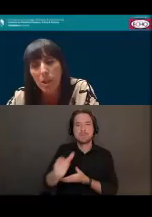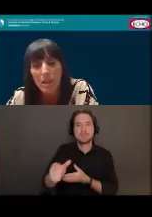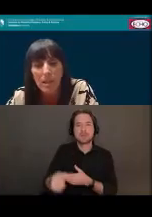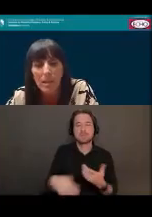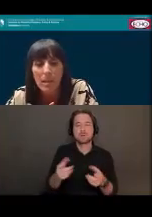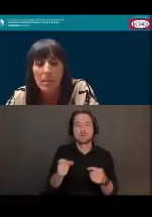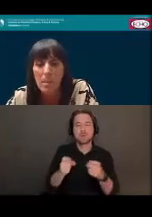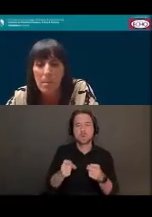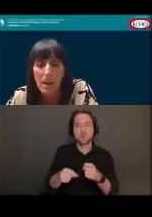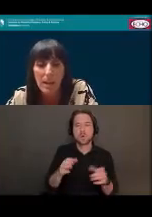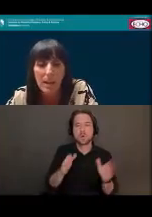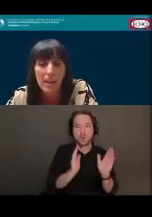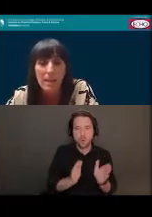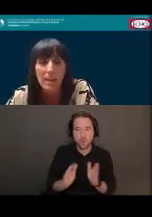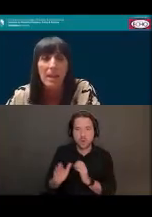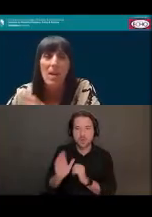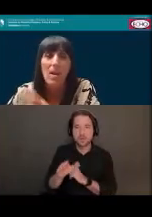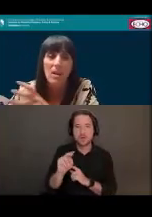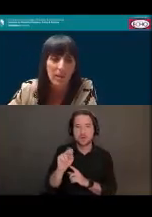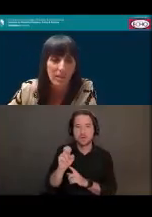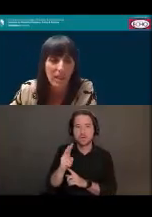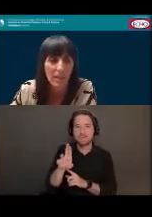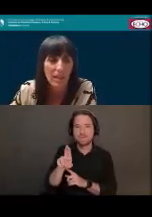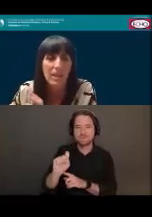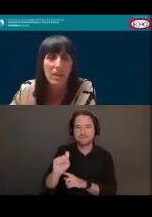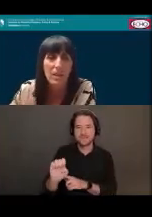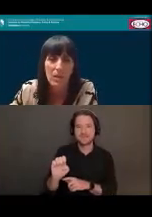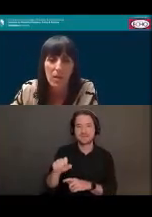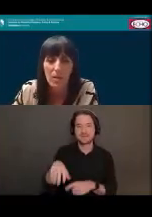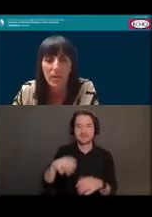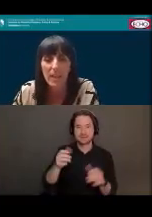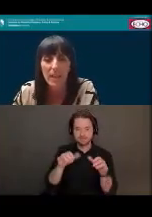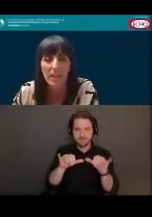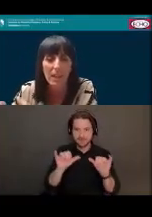into some symbolic things, like all the red cars go over here